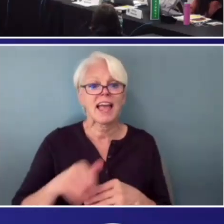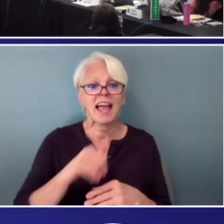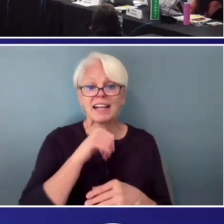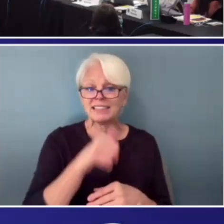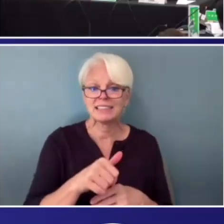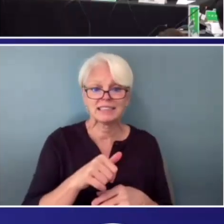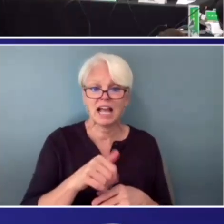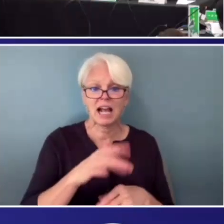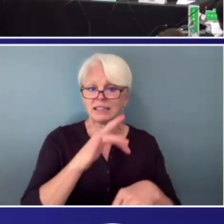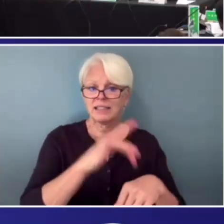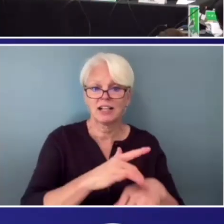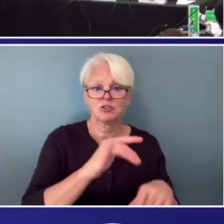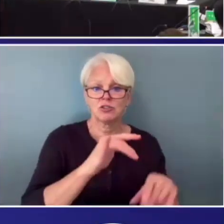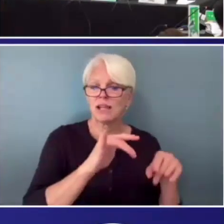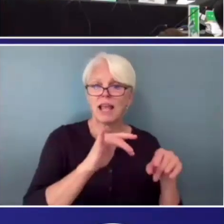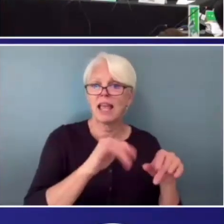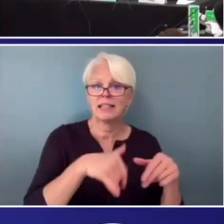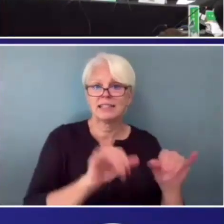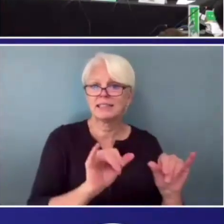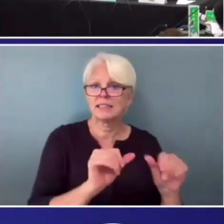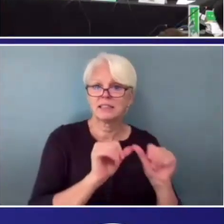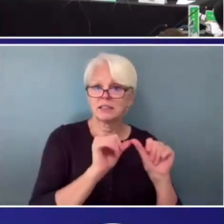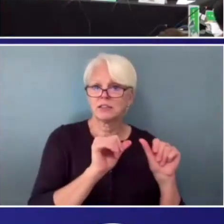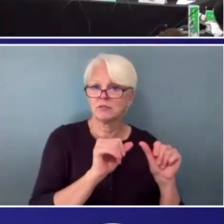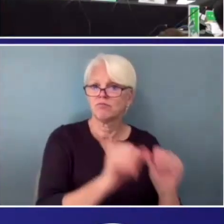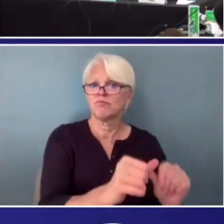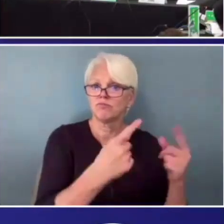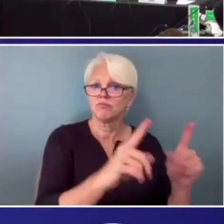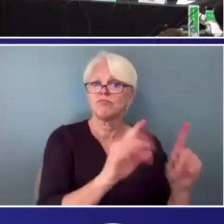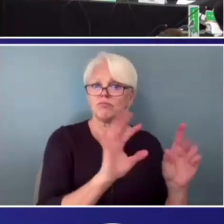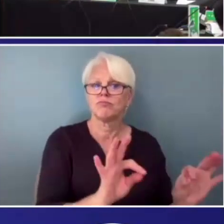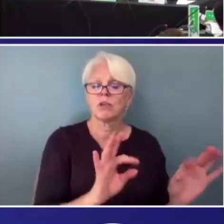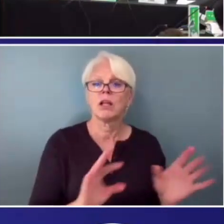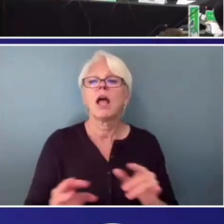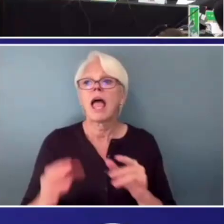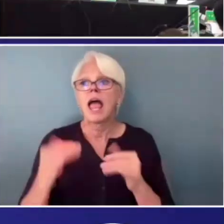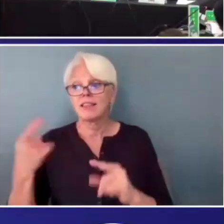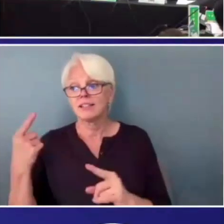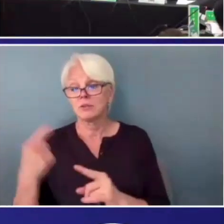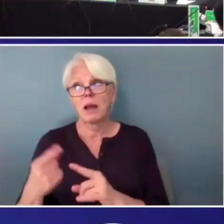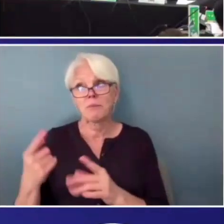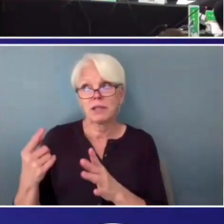At this point, we are, we are thinking that we are getting clarification. We've not received our